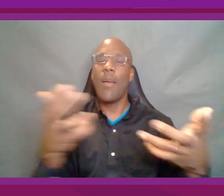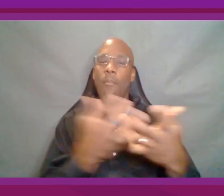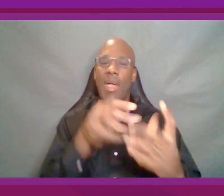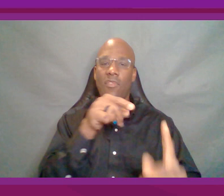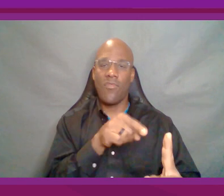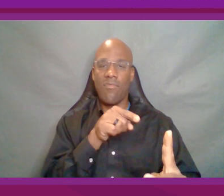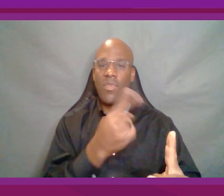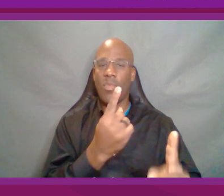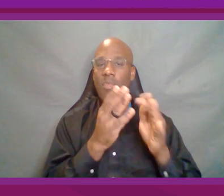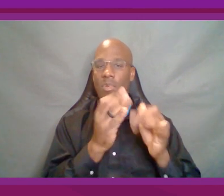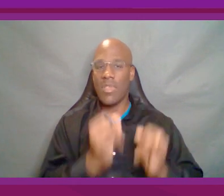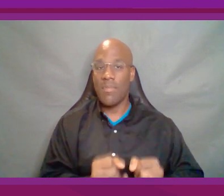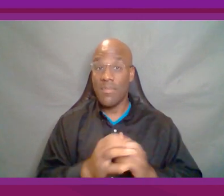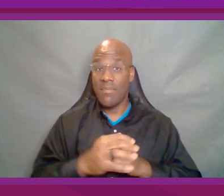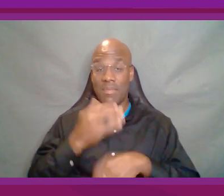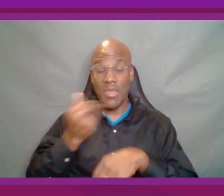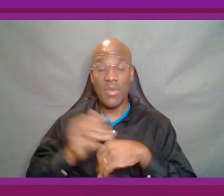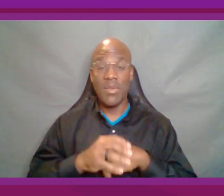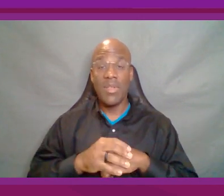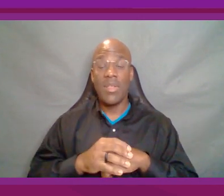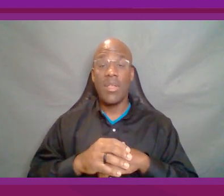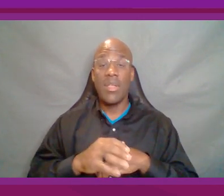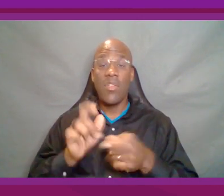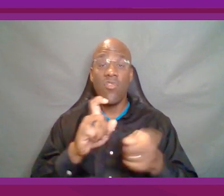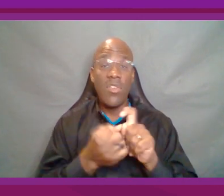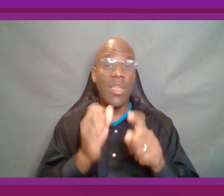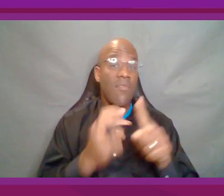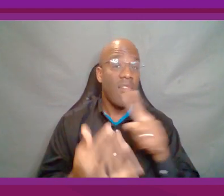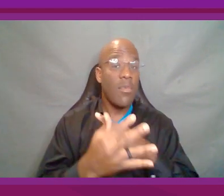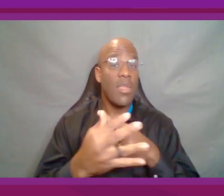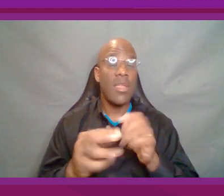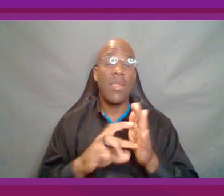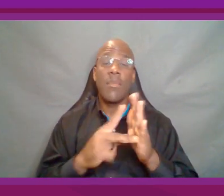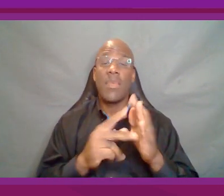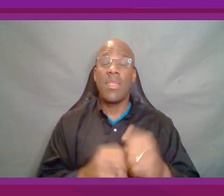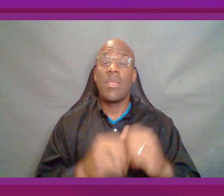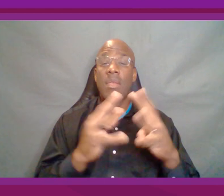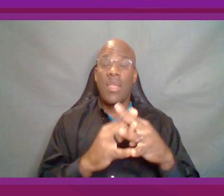Part of that change of environment includes implementing accessibility procurement